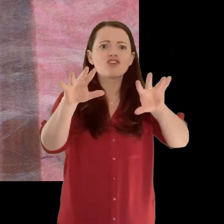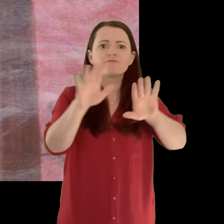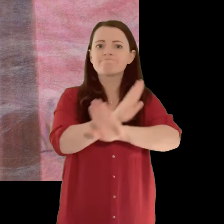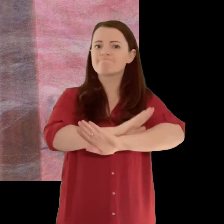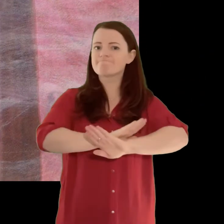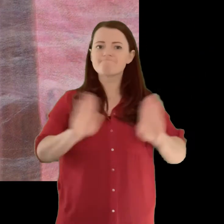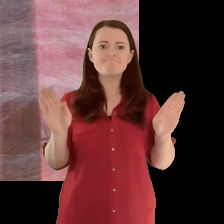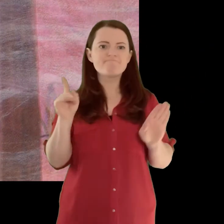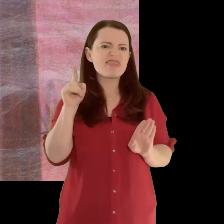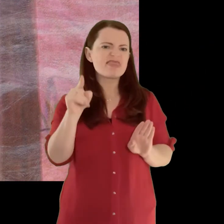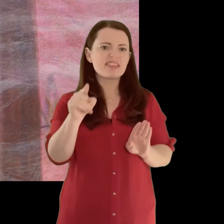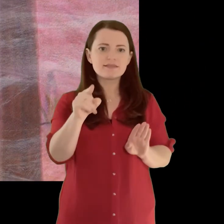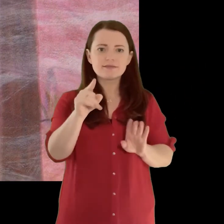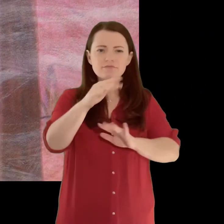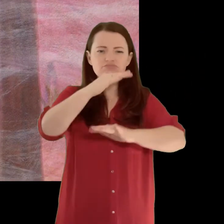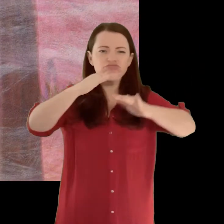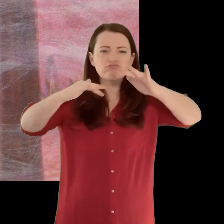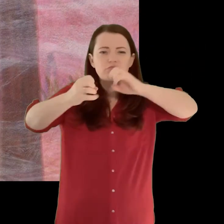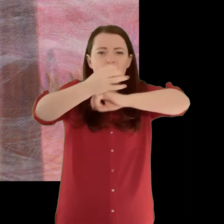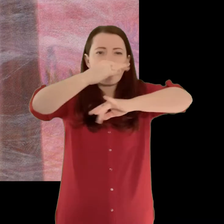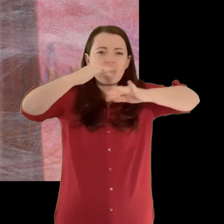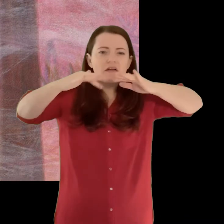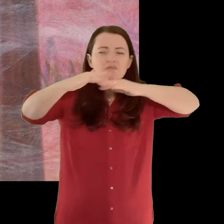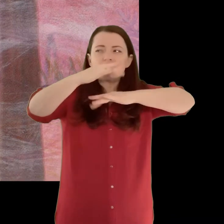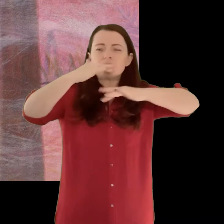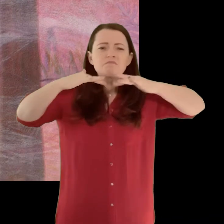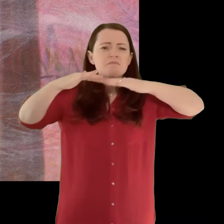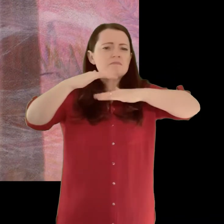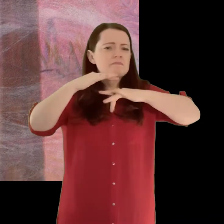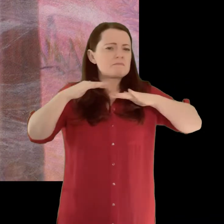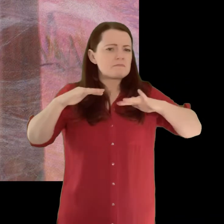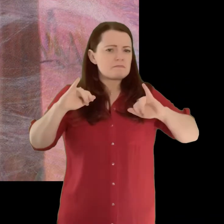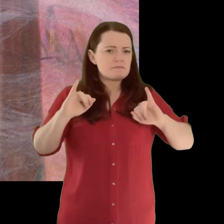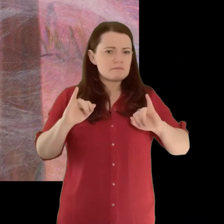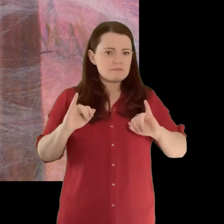No this magic brooded And bubbled and simmered